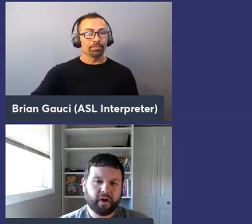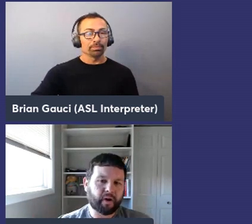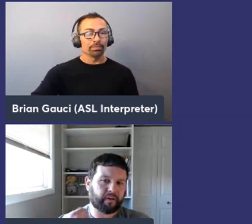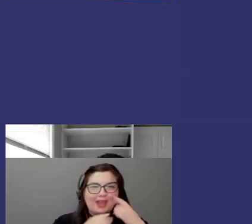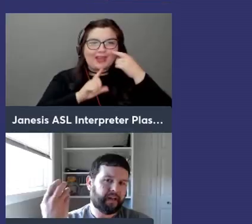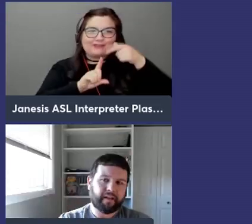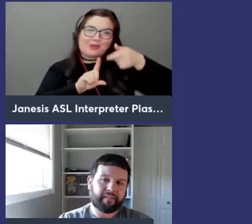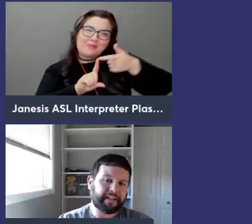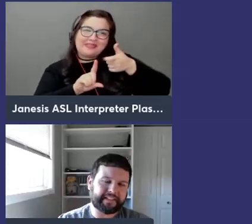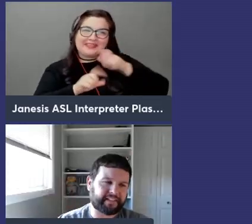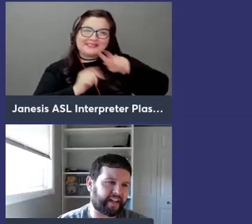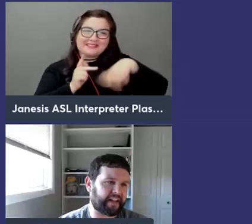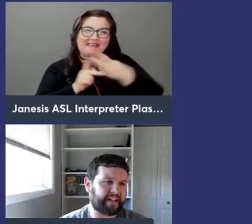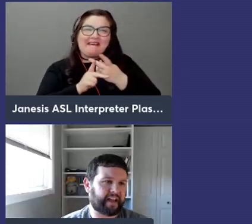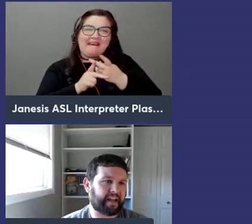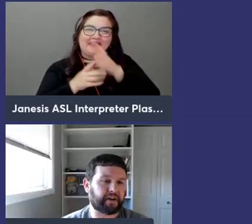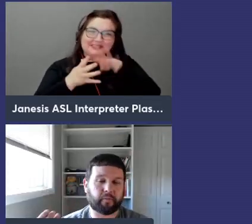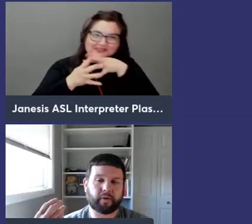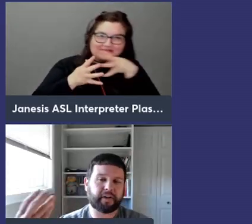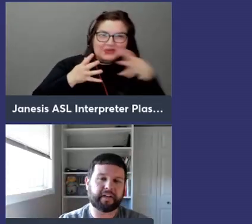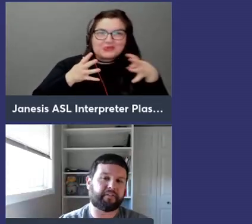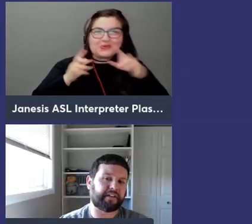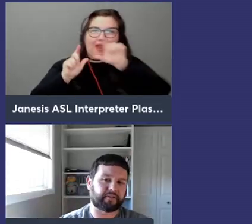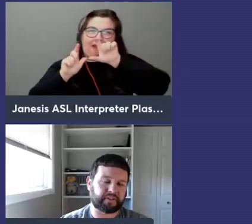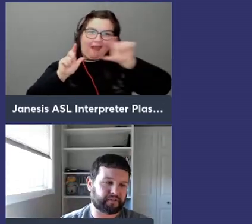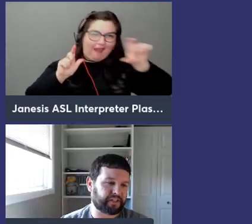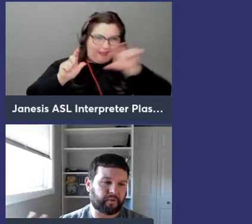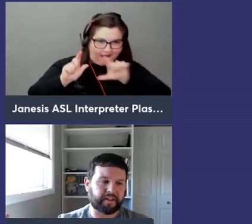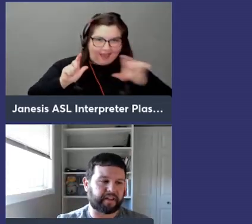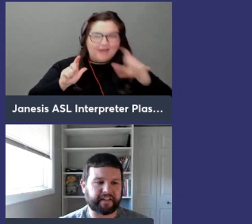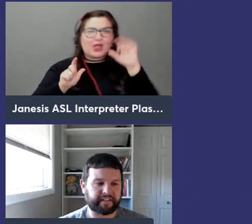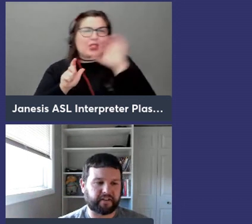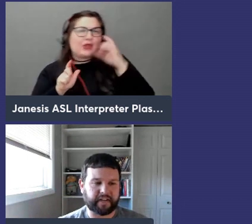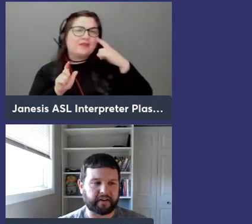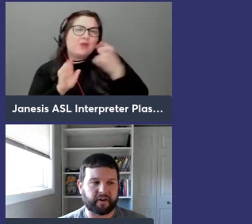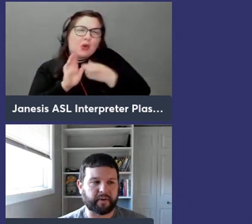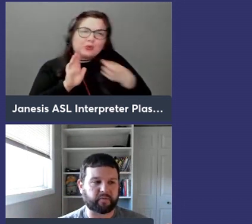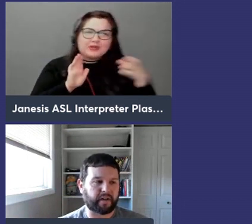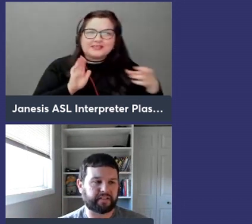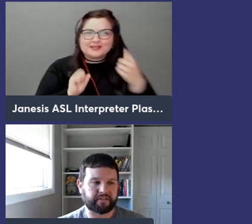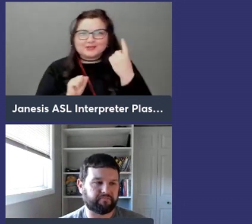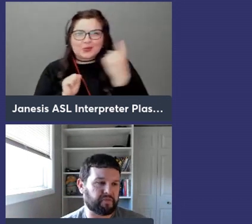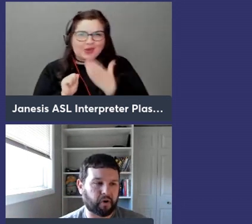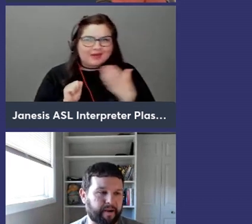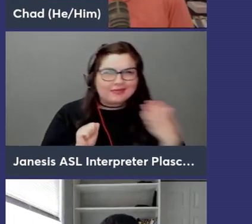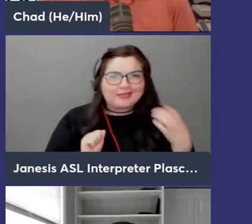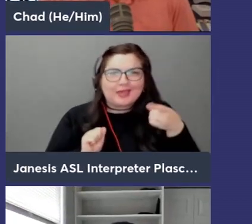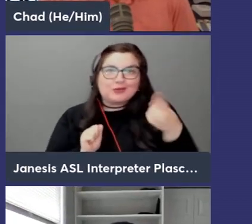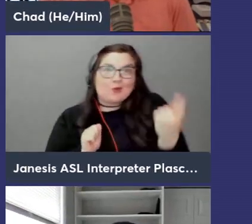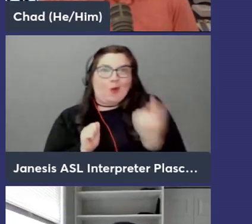Well, let's say we're looking at resources, what's one of the things that you always want to know about your resources?